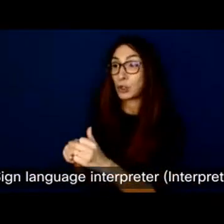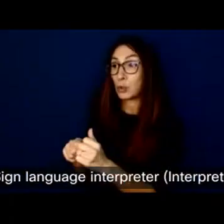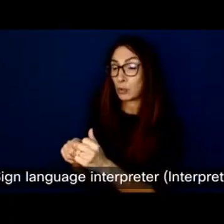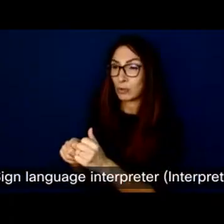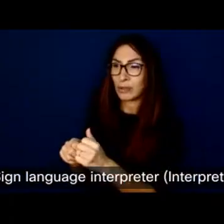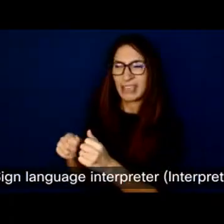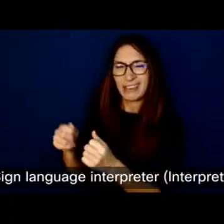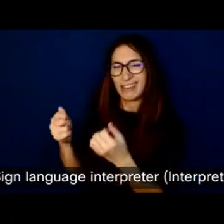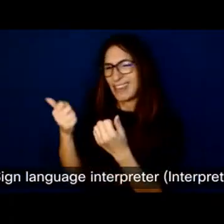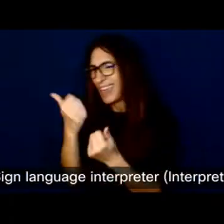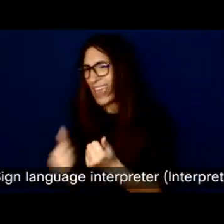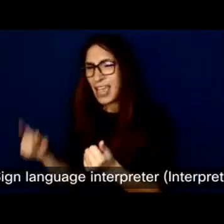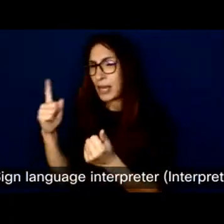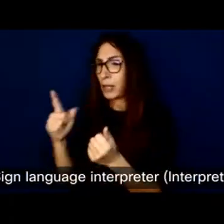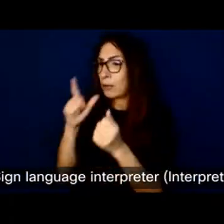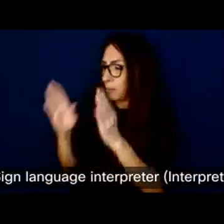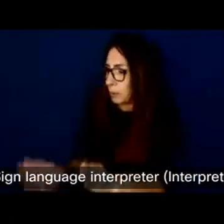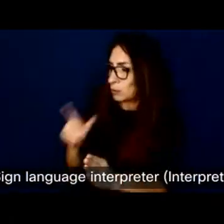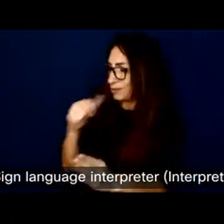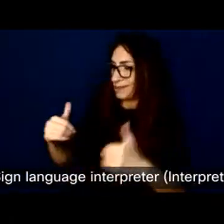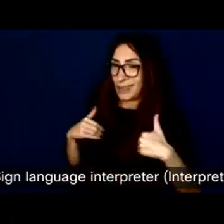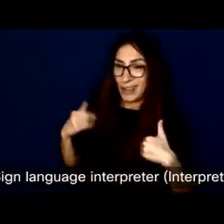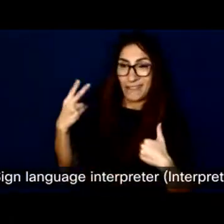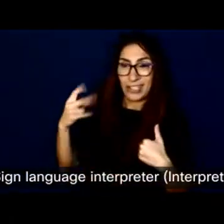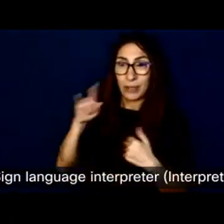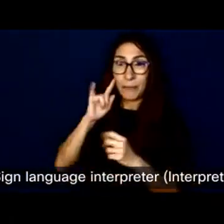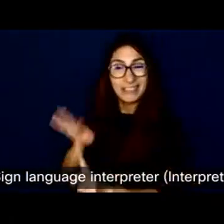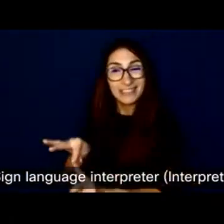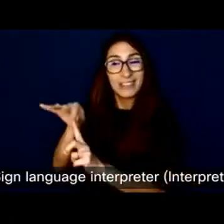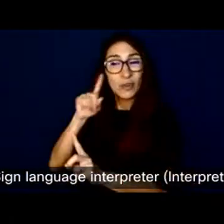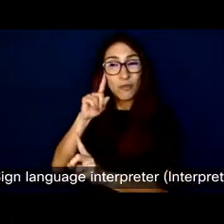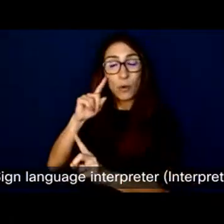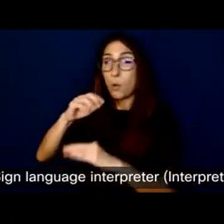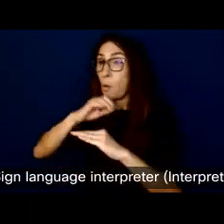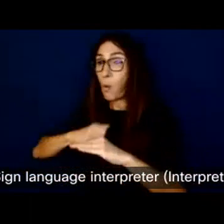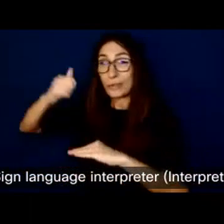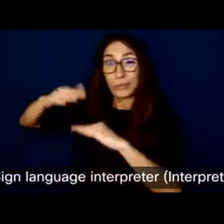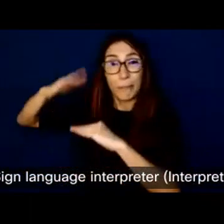navigate, social security assistance, Medicare assistance.